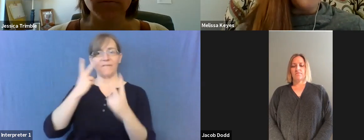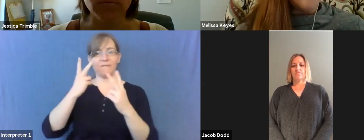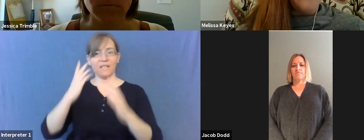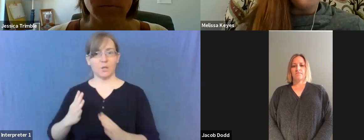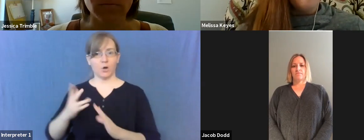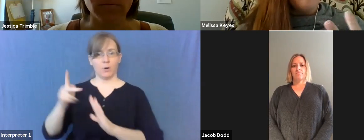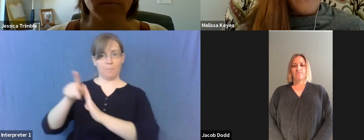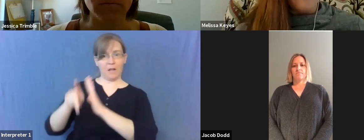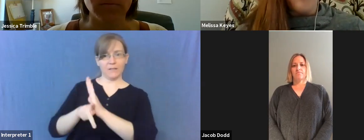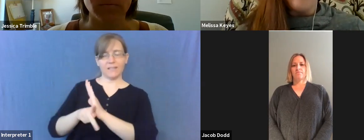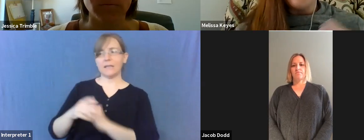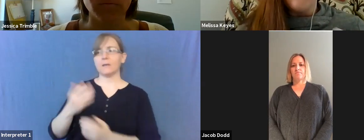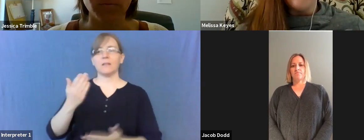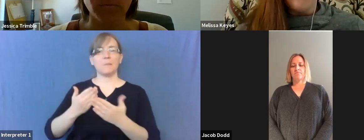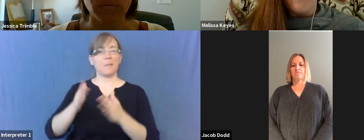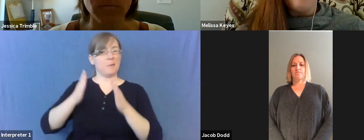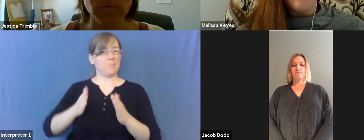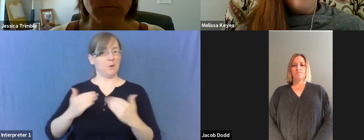to attend appointments or visits with them.